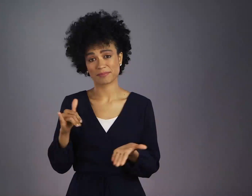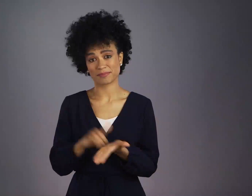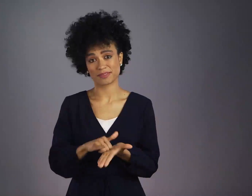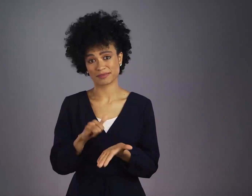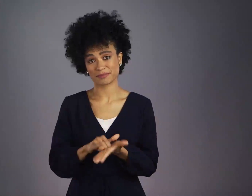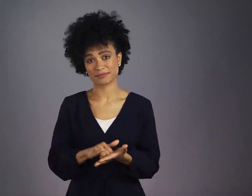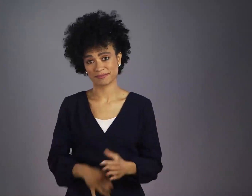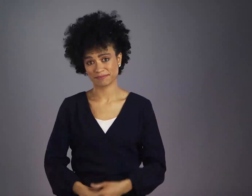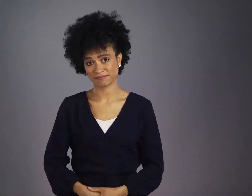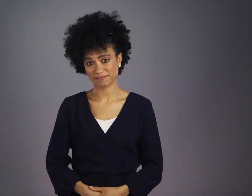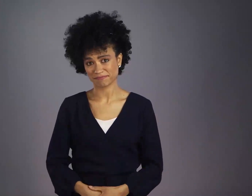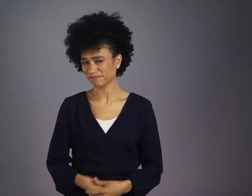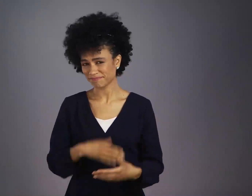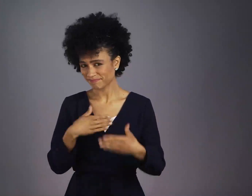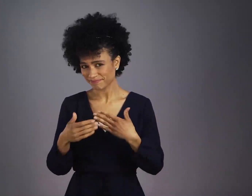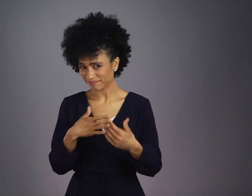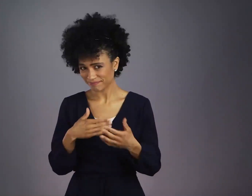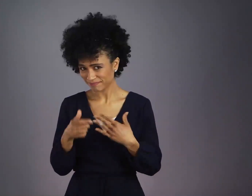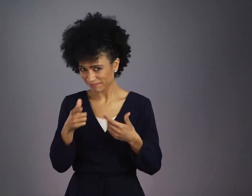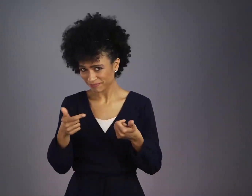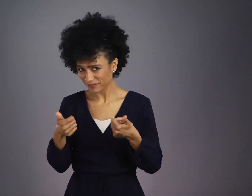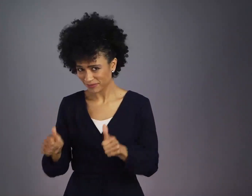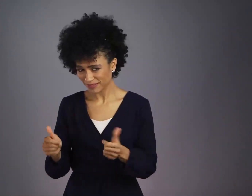You may be unable to do so, no matter how hard you try.